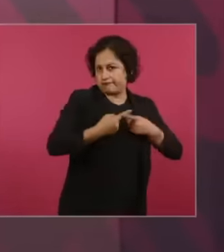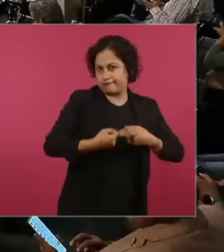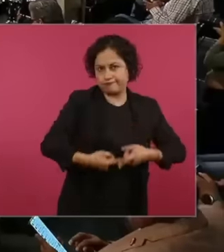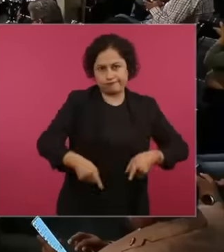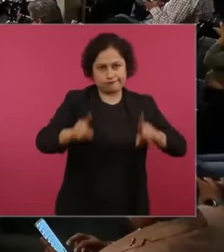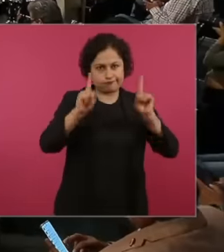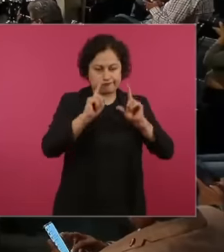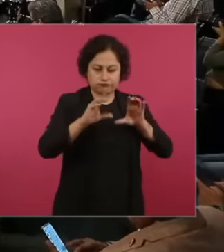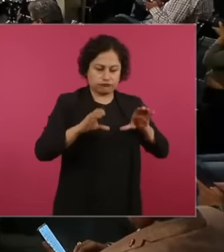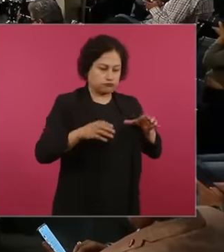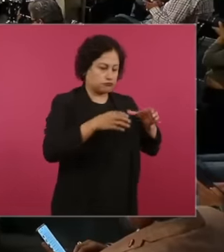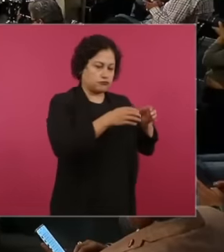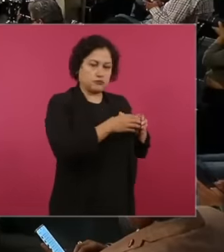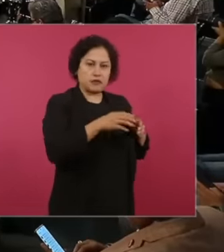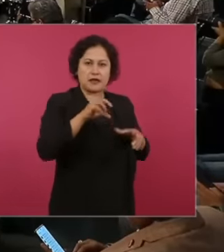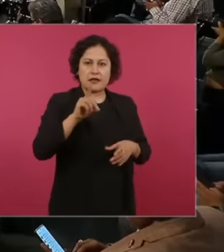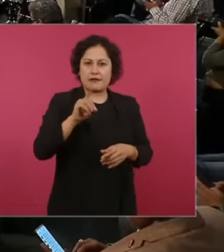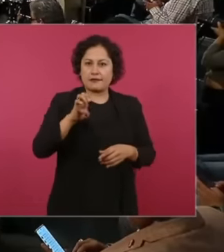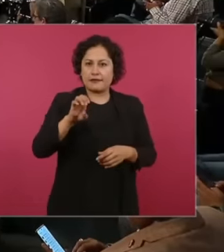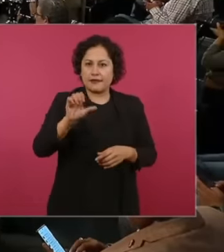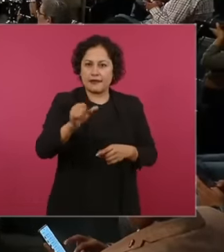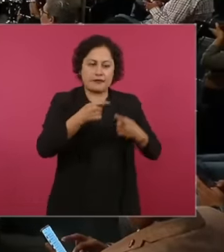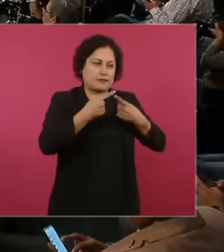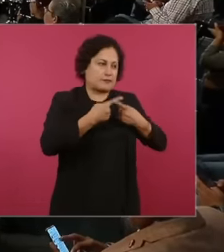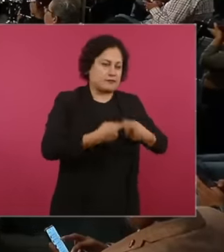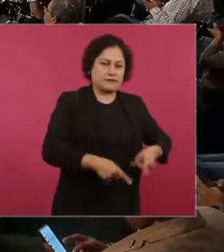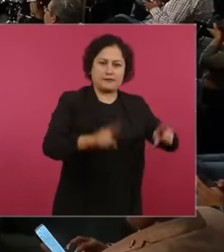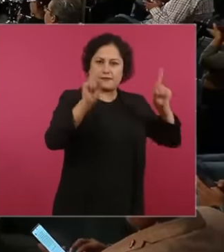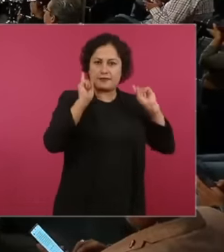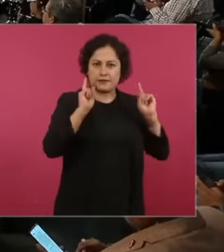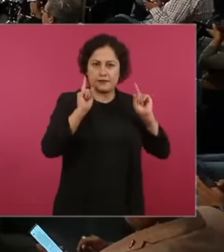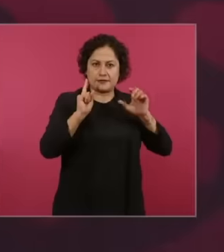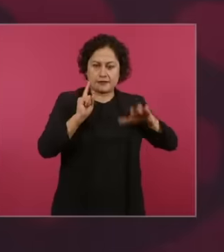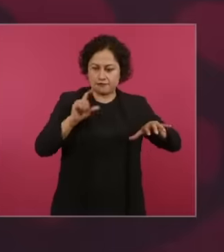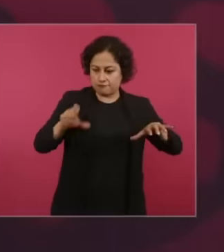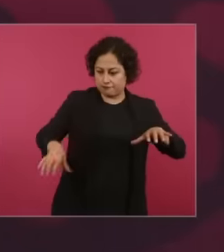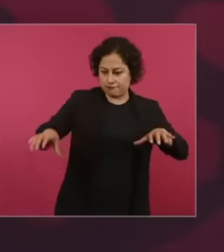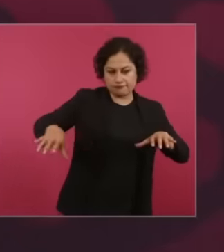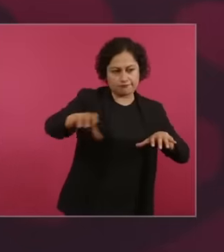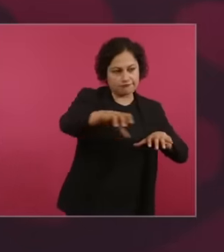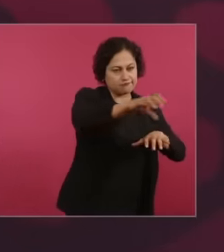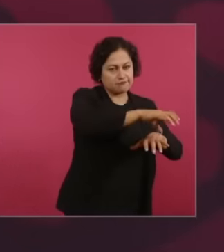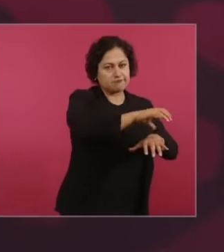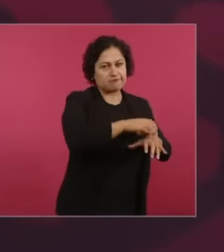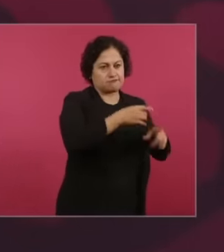another thing is what the DEA does another thing is what